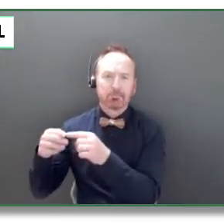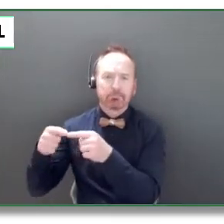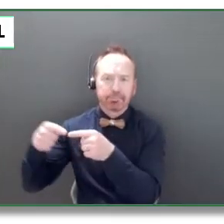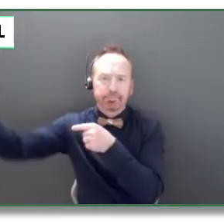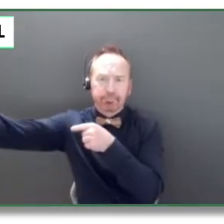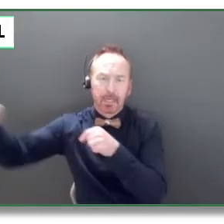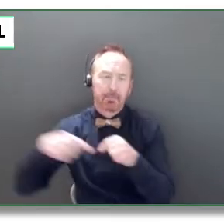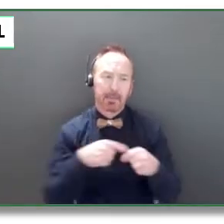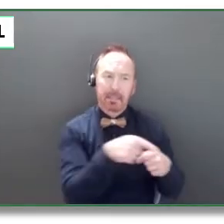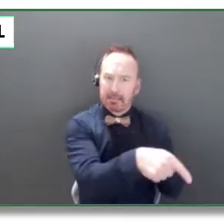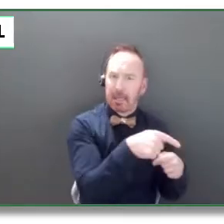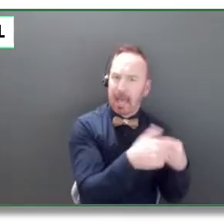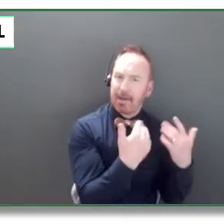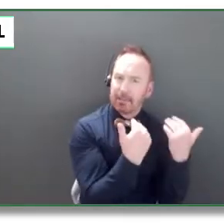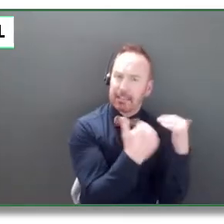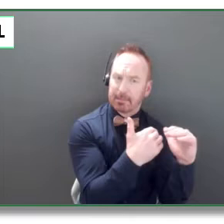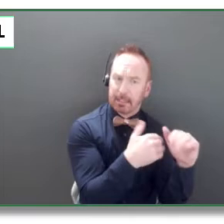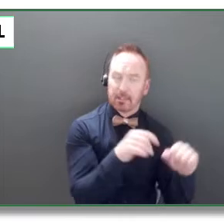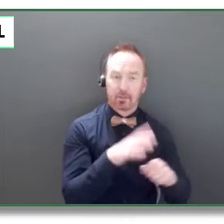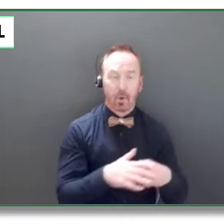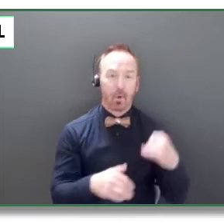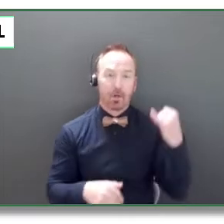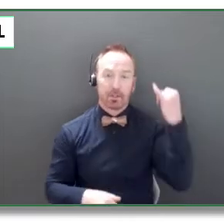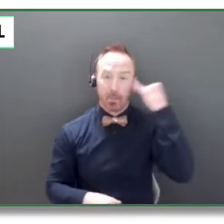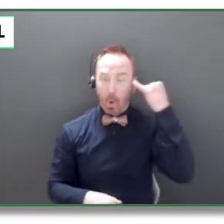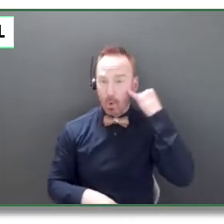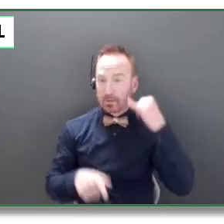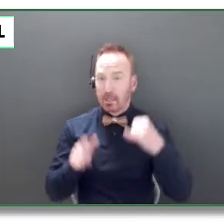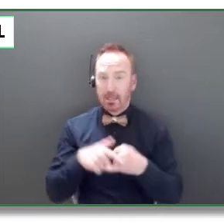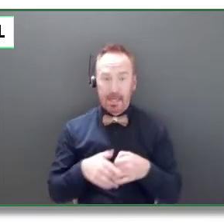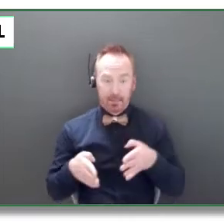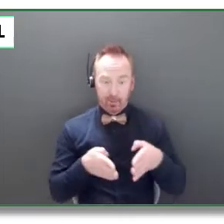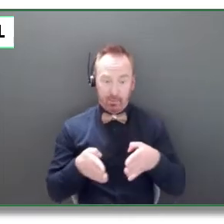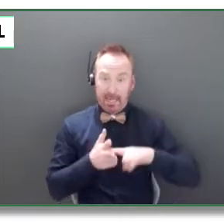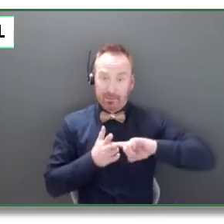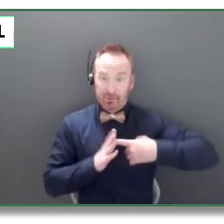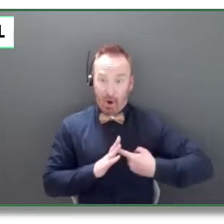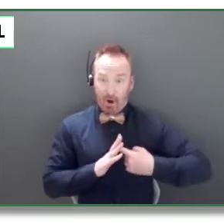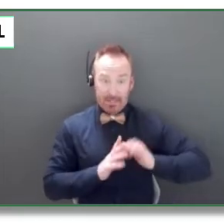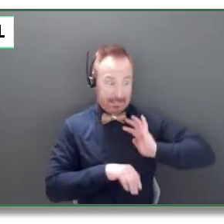at the trailhead and at intersections saying what is the slope ahead what is